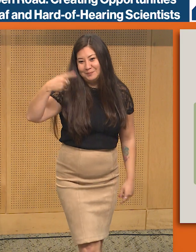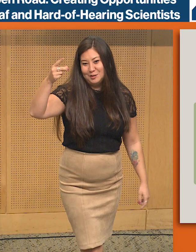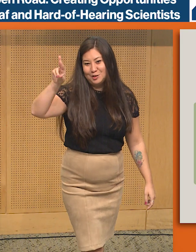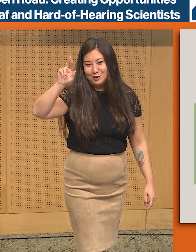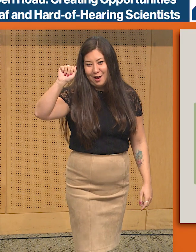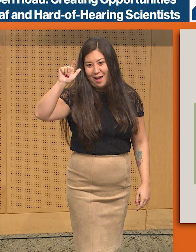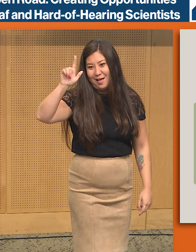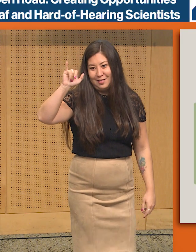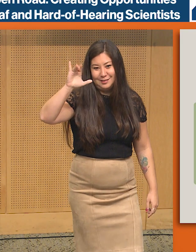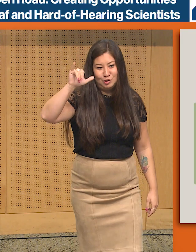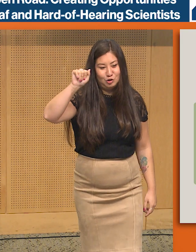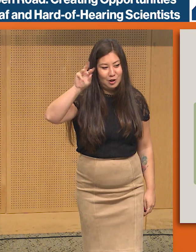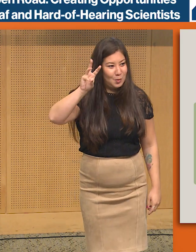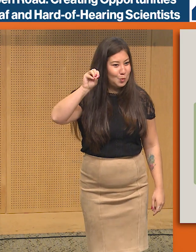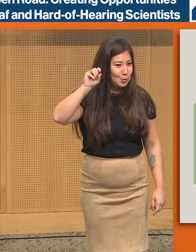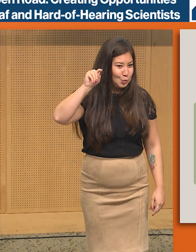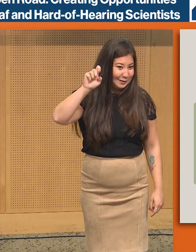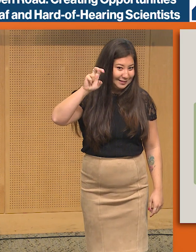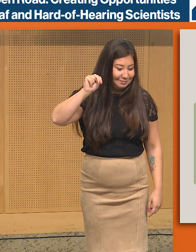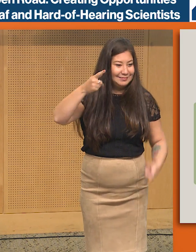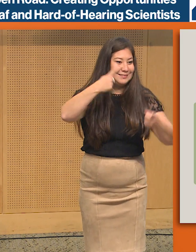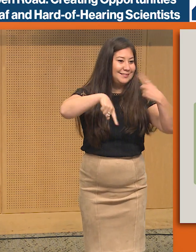Hello. I am Dr. Alicia Wooten.